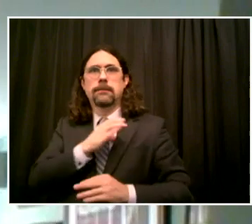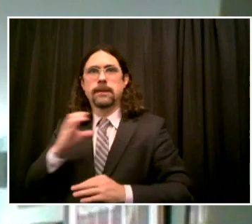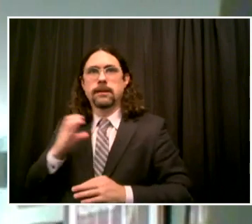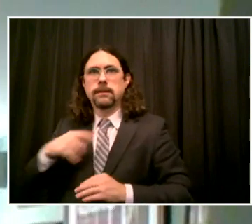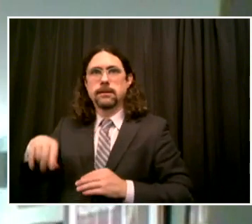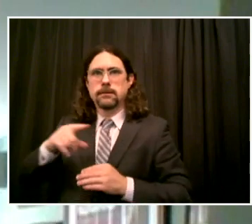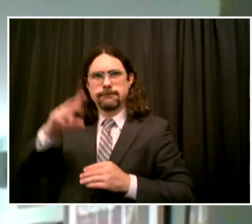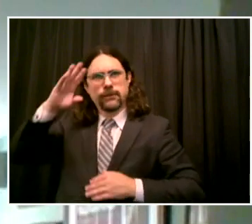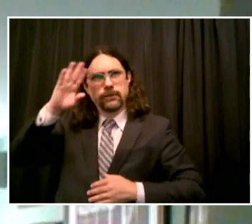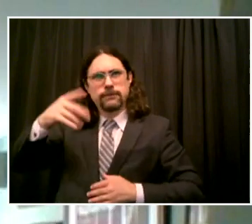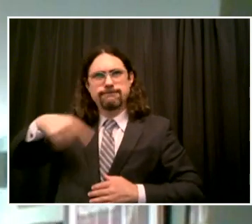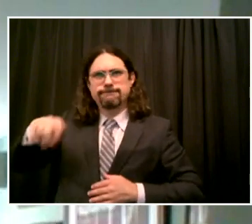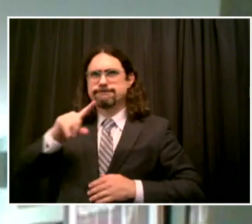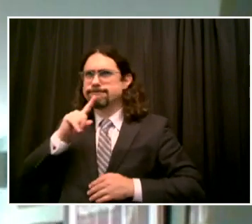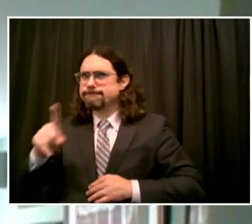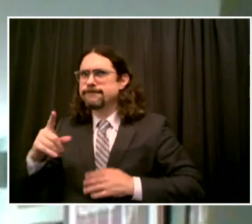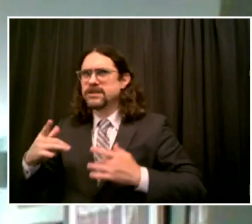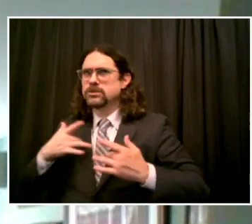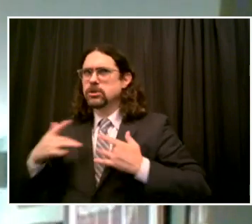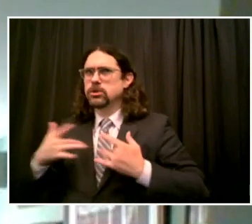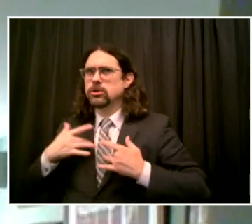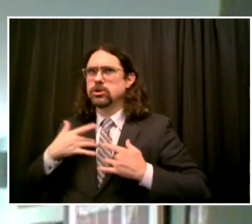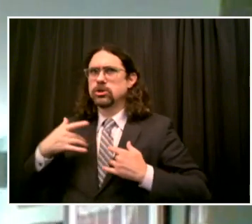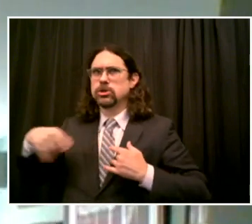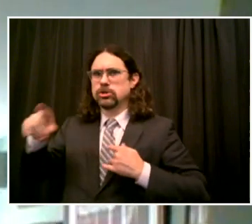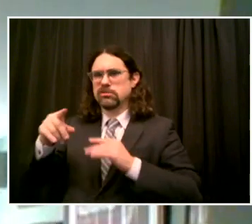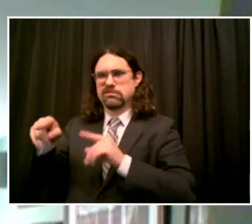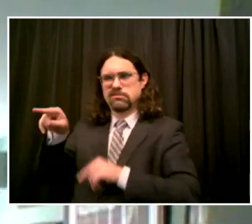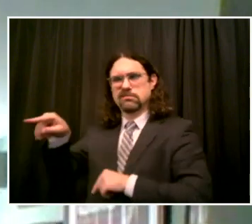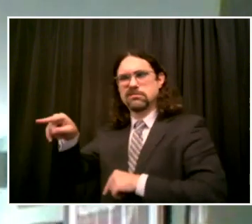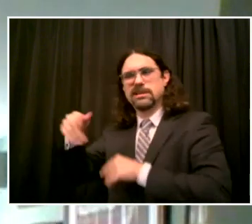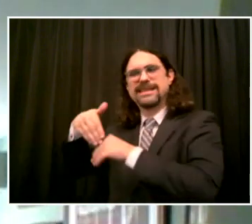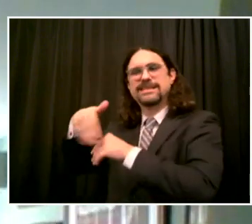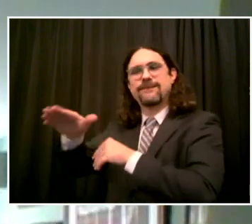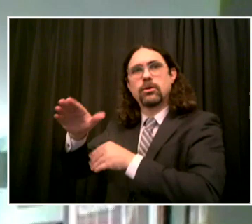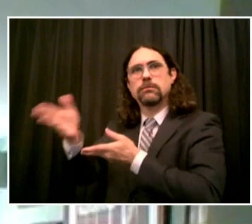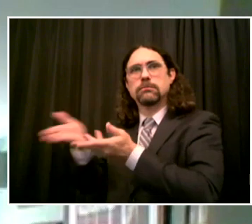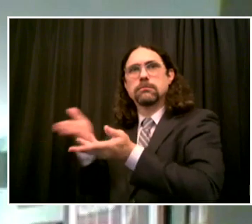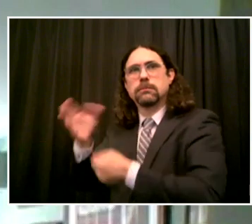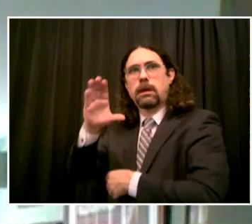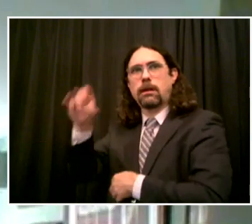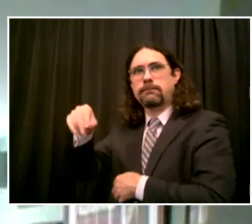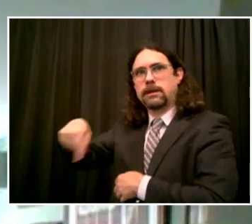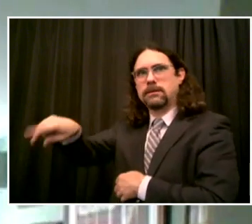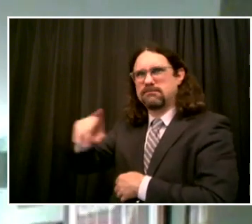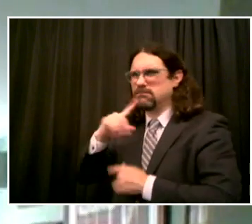I WAS MADE AWA OF THE CONCERN THAT SMALL BUSINESSES HAD WITH THE RELATIONSHIP WH